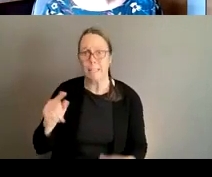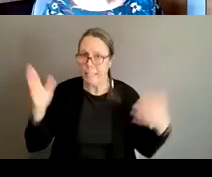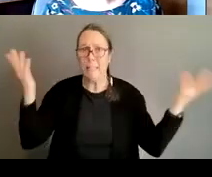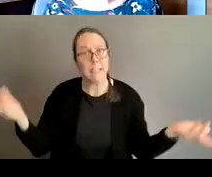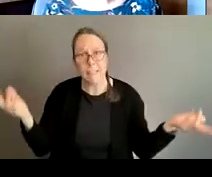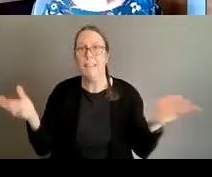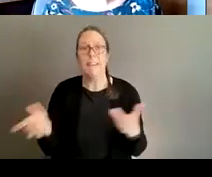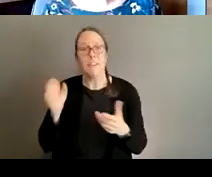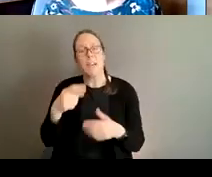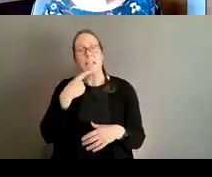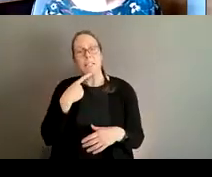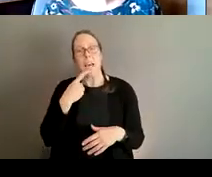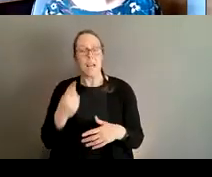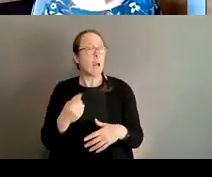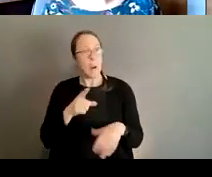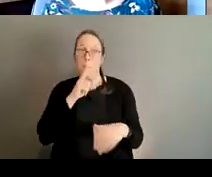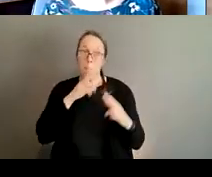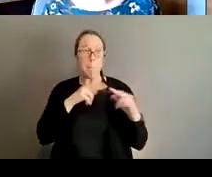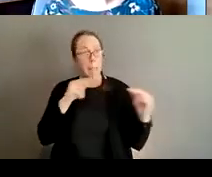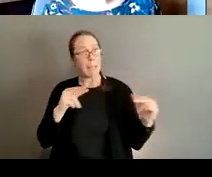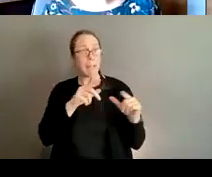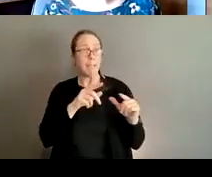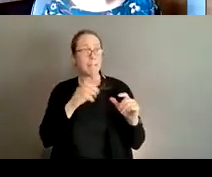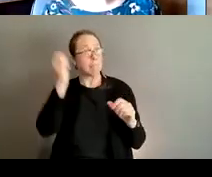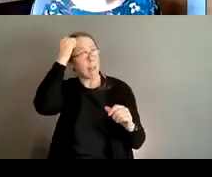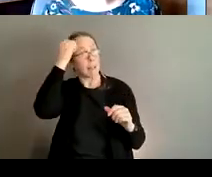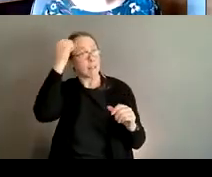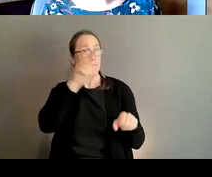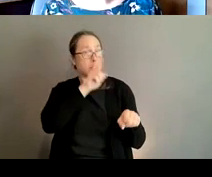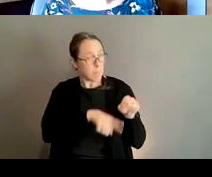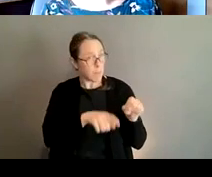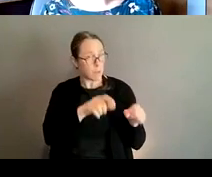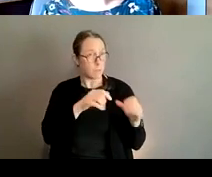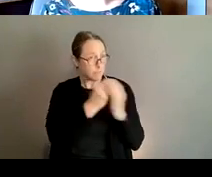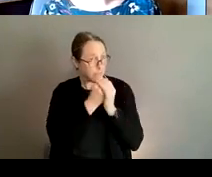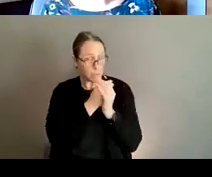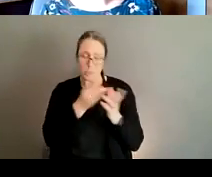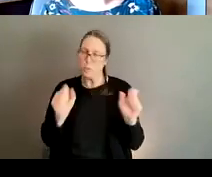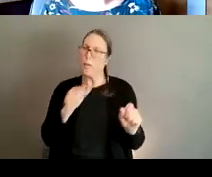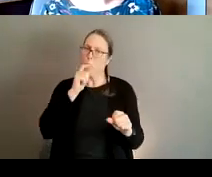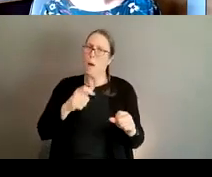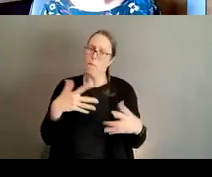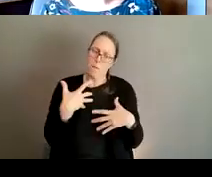lettuce and tomato sandwich. It makes life easier for you. And it means that your proposal